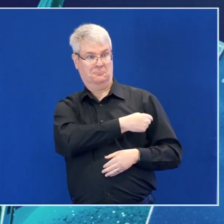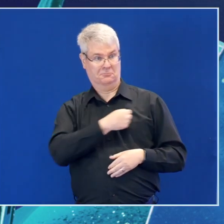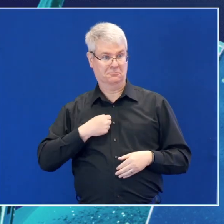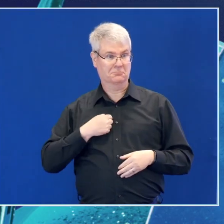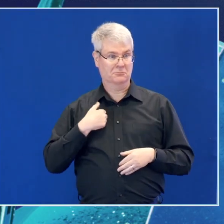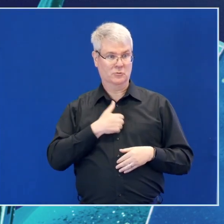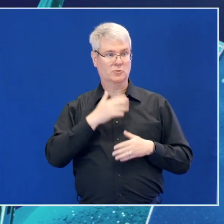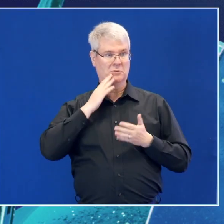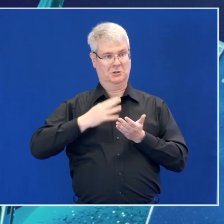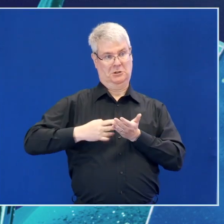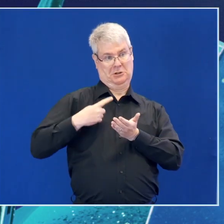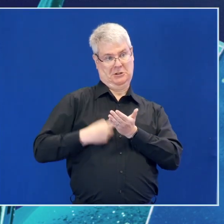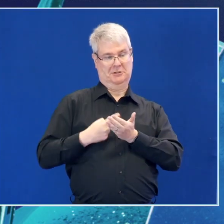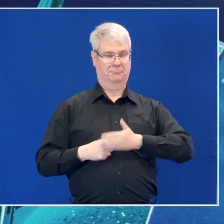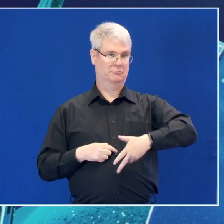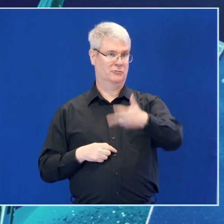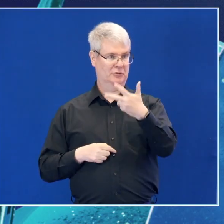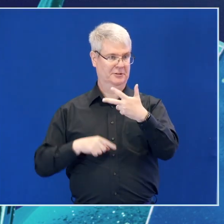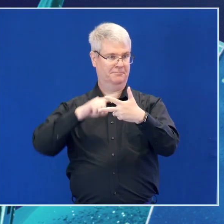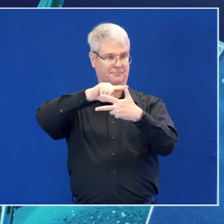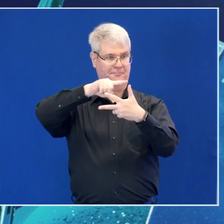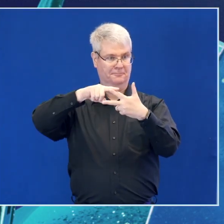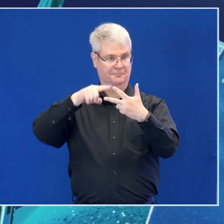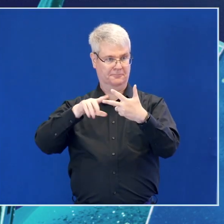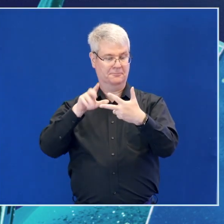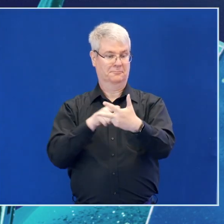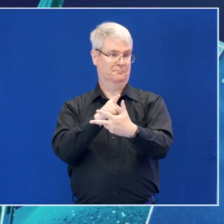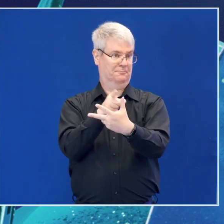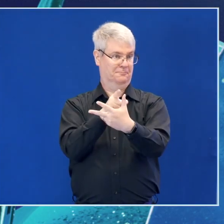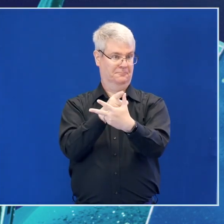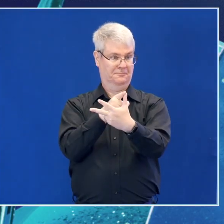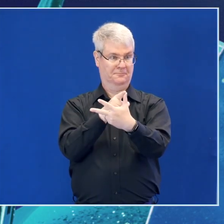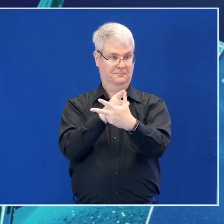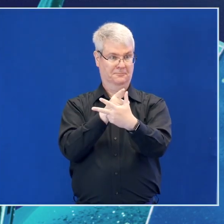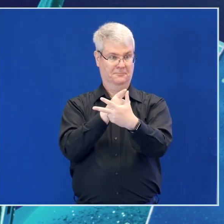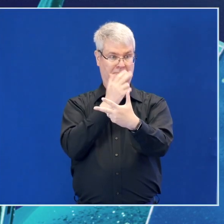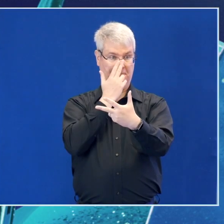We're going to start with, first, neuroinclusion across the organization.